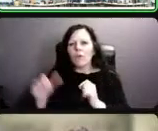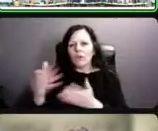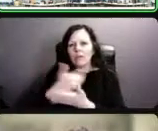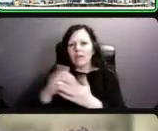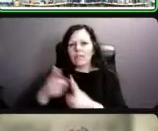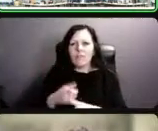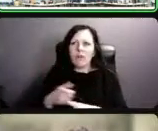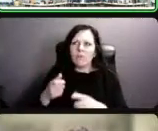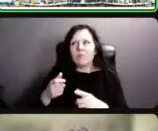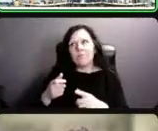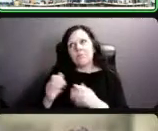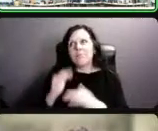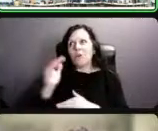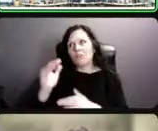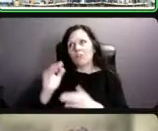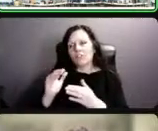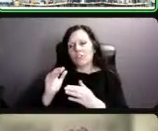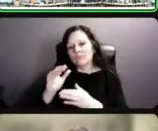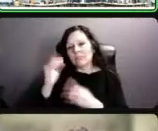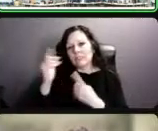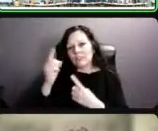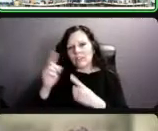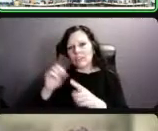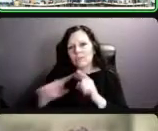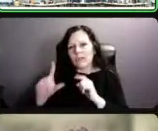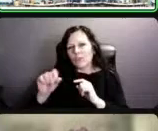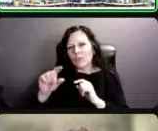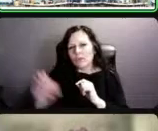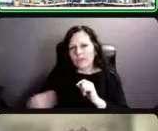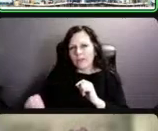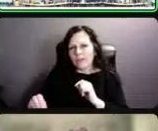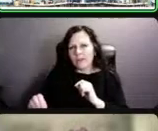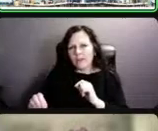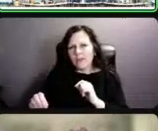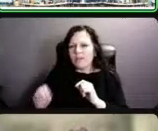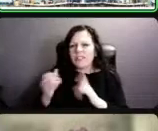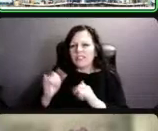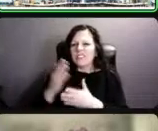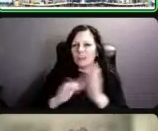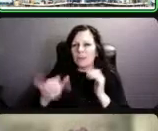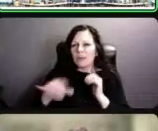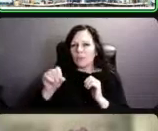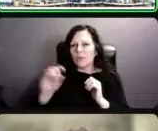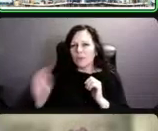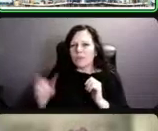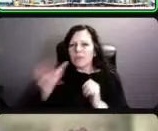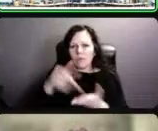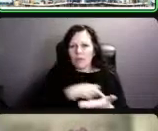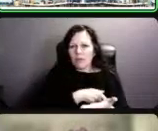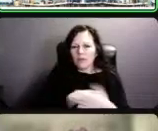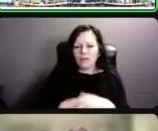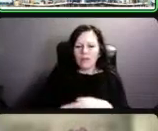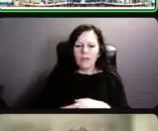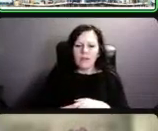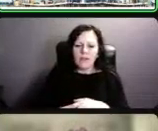FOR THAT BY SAYING IF YOU DON'T COLLECT FROM NASA'S GENEROUS 20